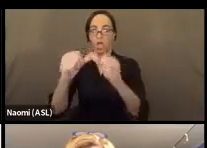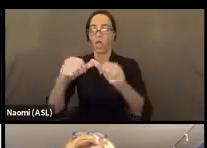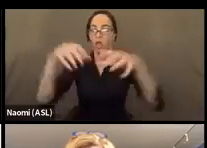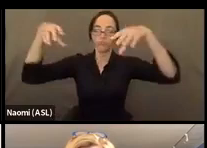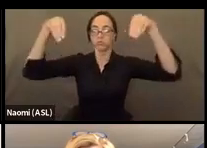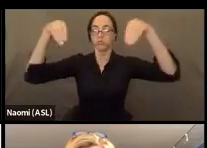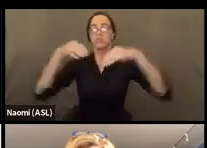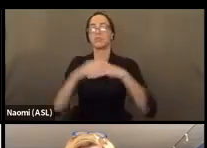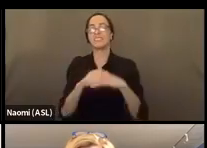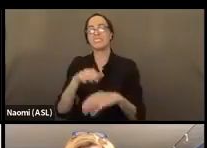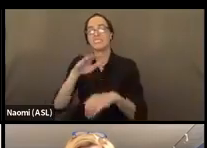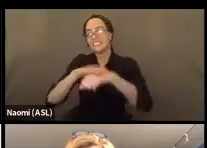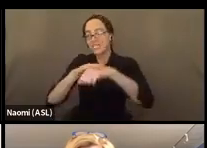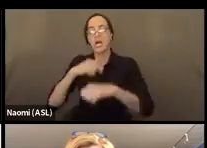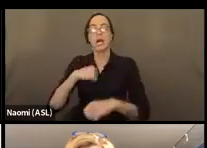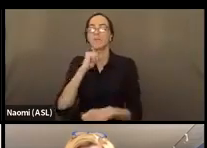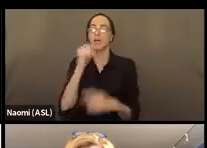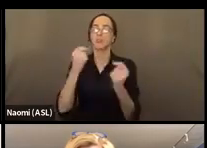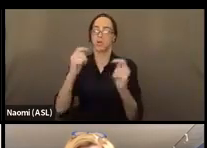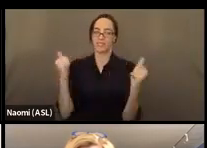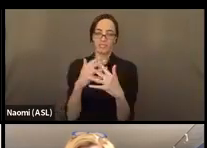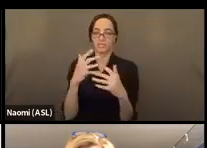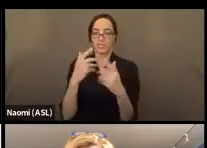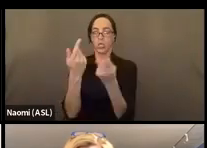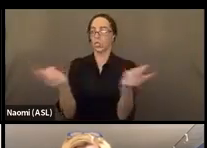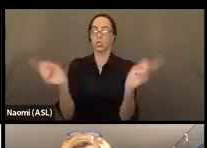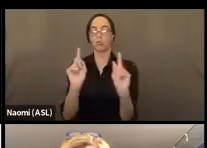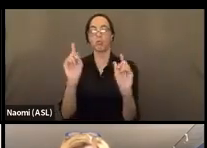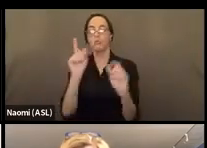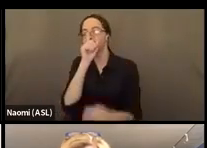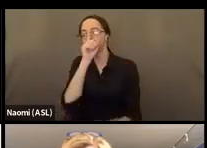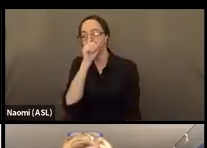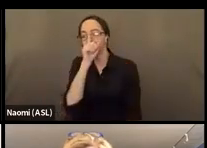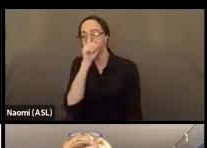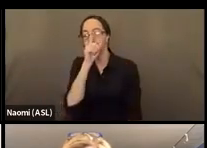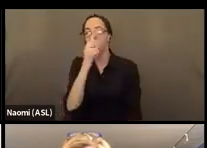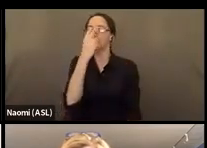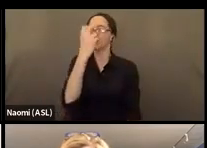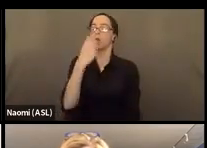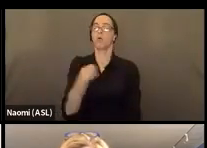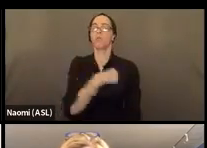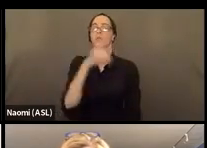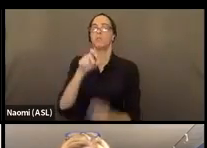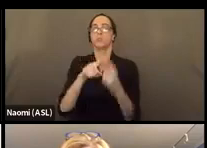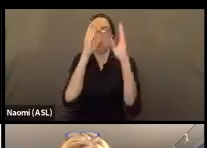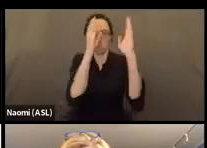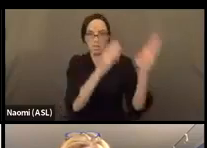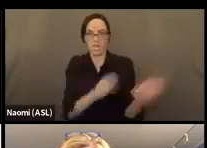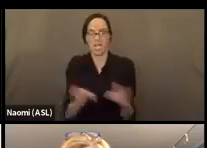should necessarily have to plan for every type of event under the sun however having a few